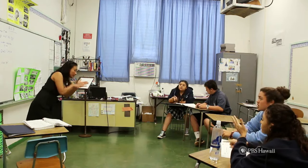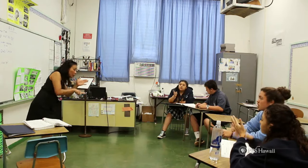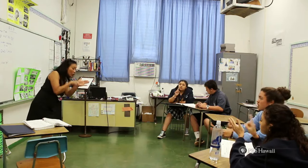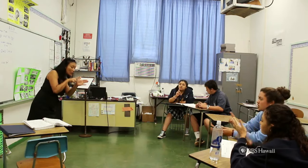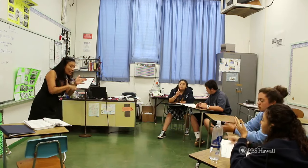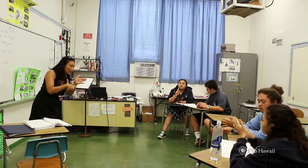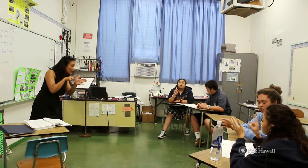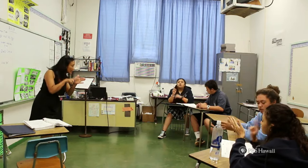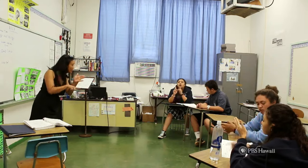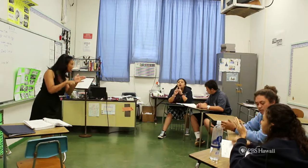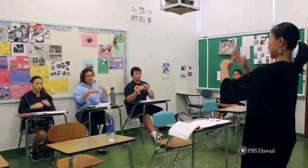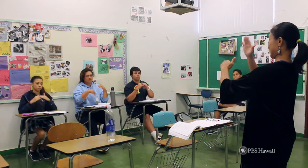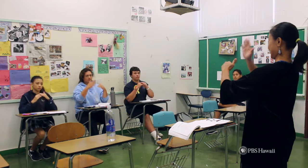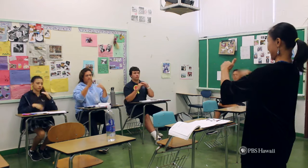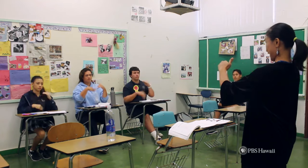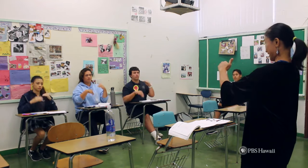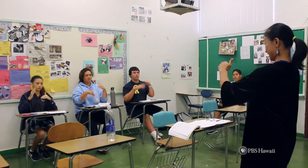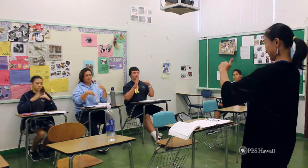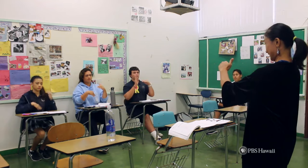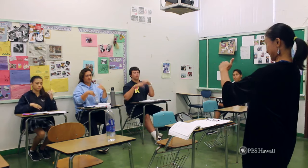care about teaching ASL from hearing impaired people